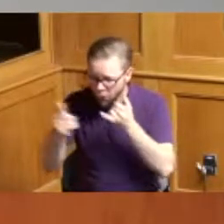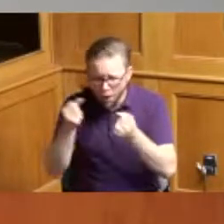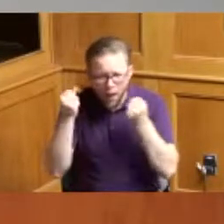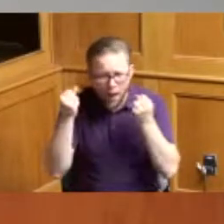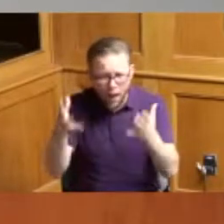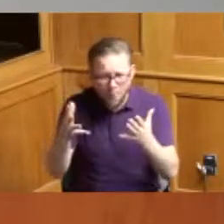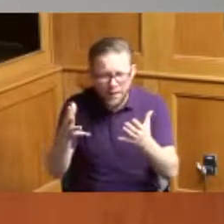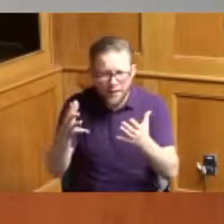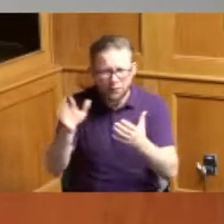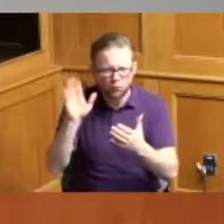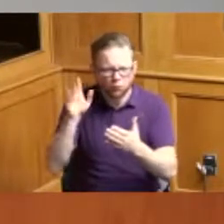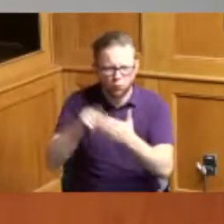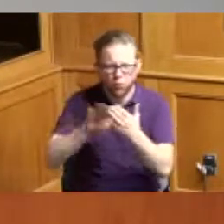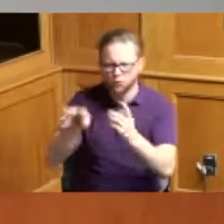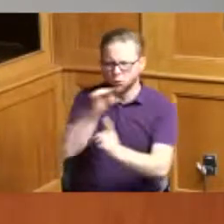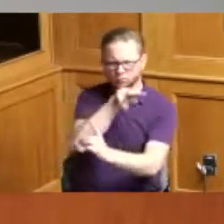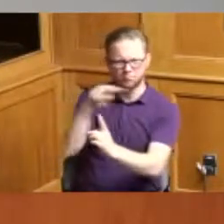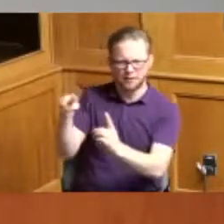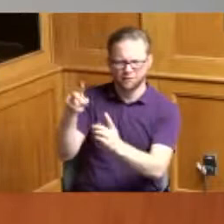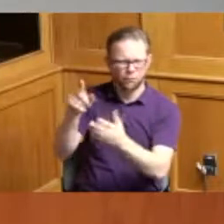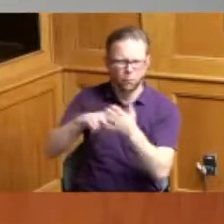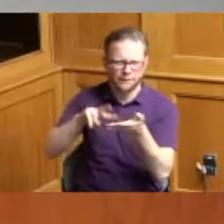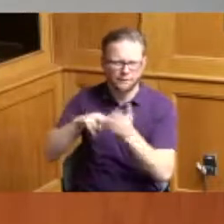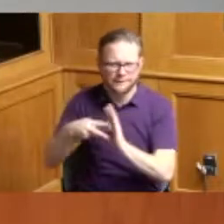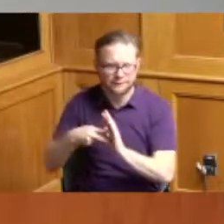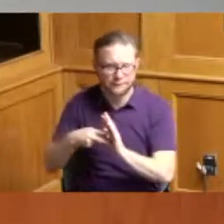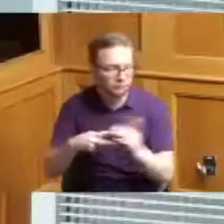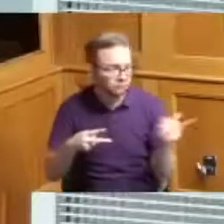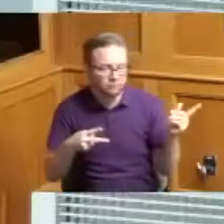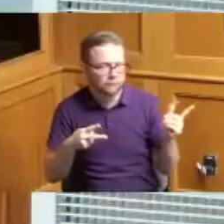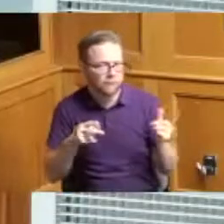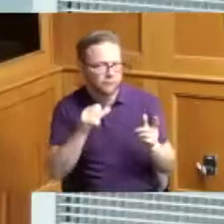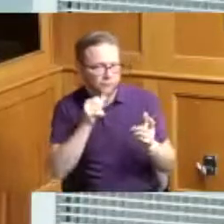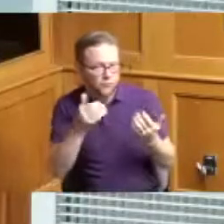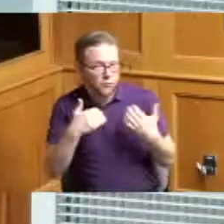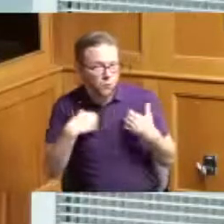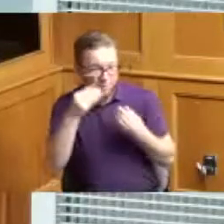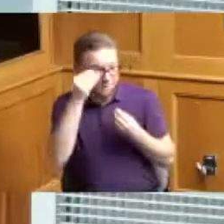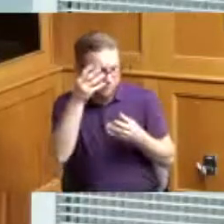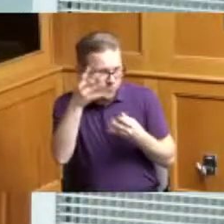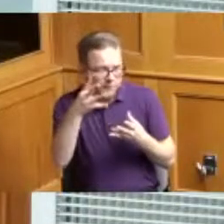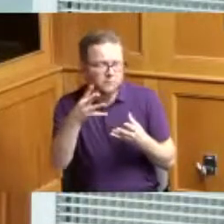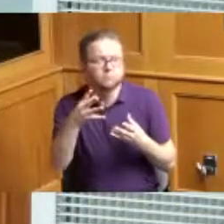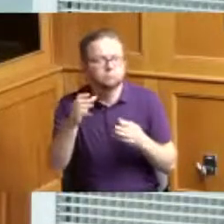assistance Commissioner Driehaus I don't have that information today but I can certainly talk to the